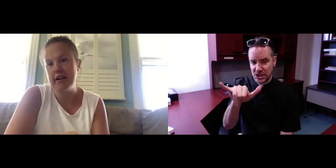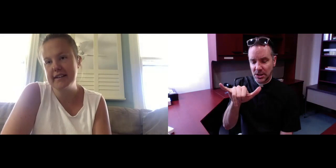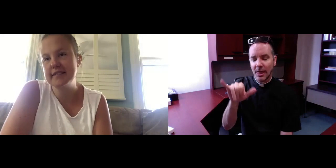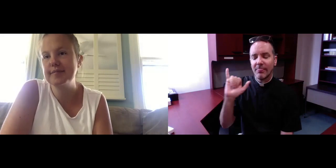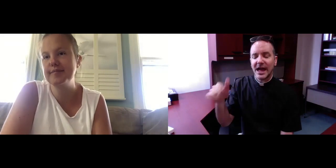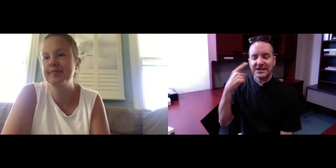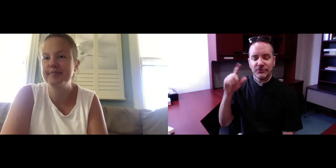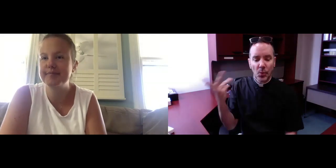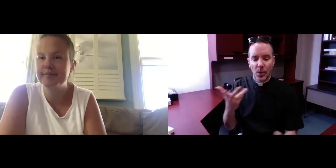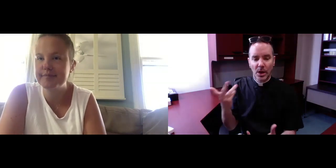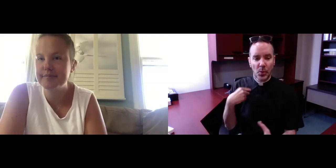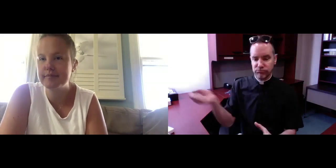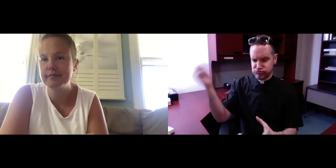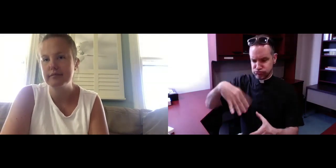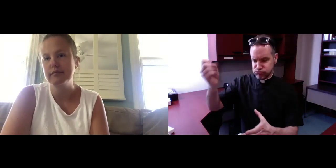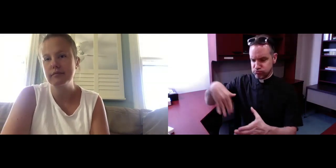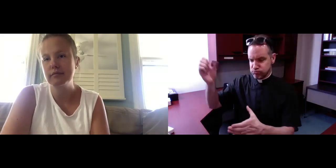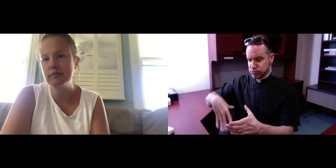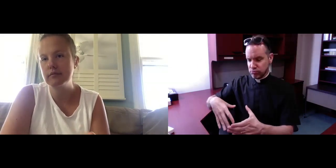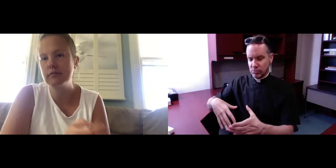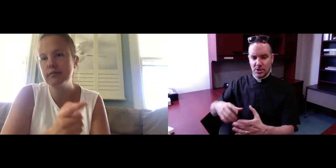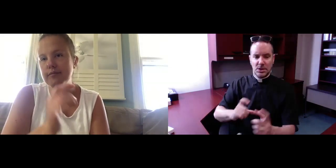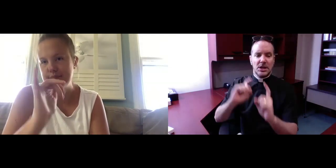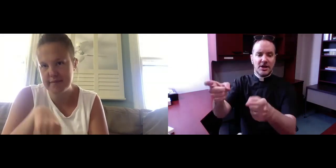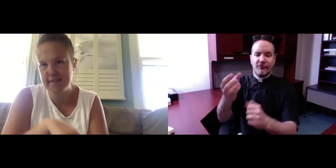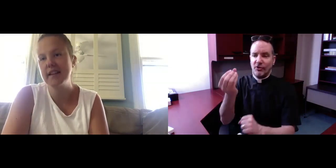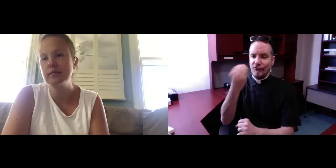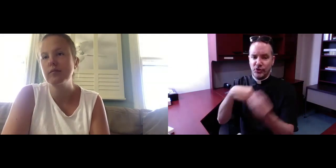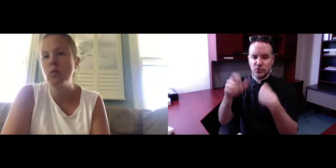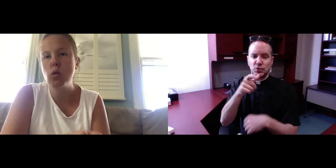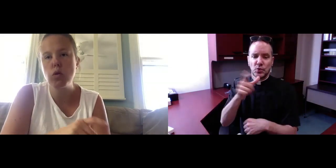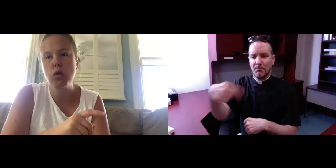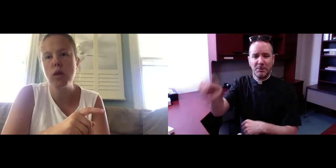basic needs to be met because we have a food pantry here at the parish,